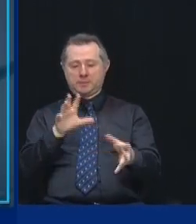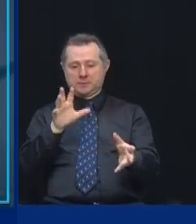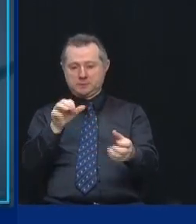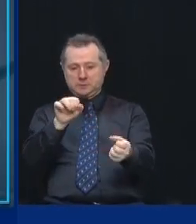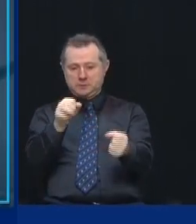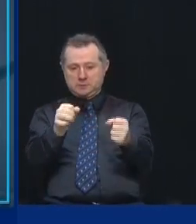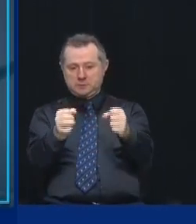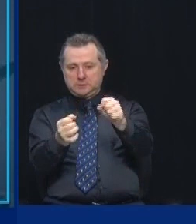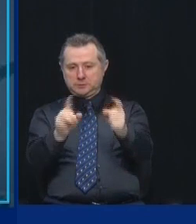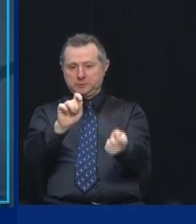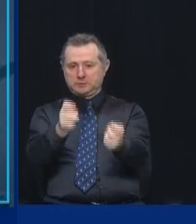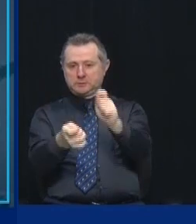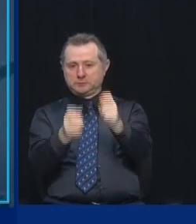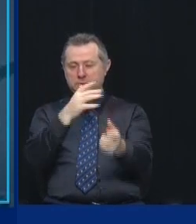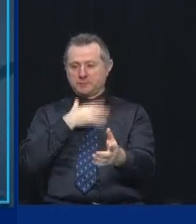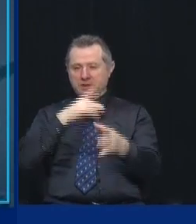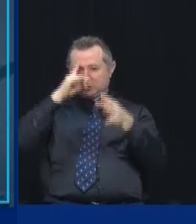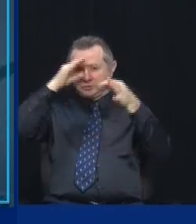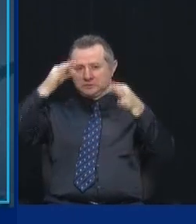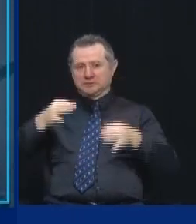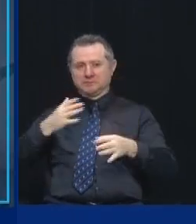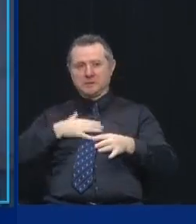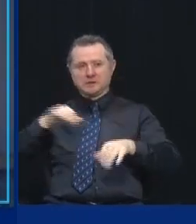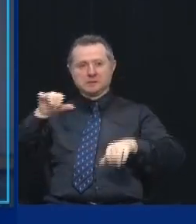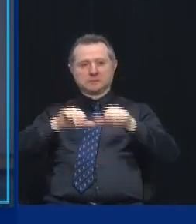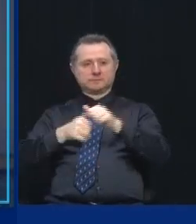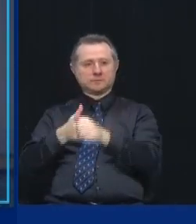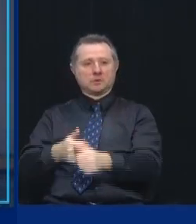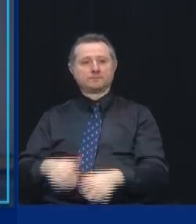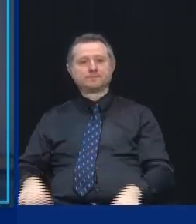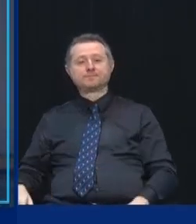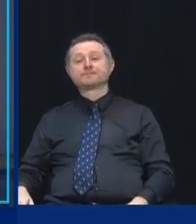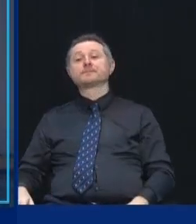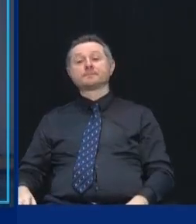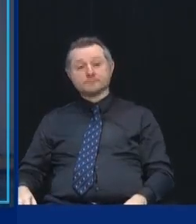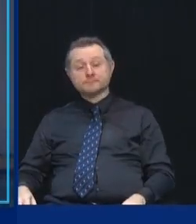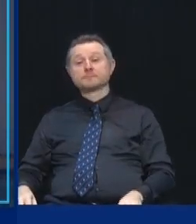DIRECTION. HAVE BEEN FOR A WHILE AND DRAMATICALLY POINTING IN THE RIGHT DIRECTION.